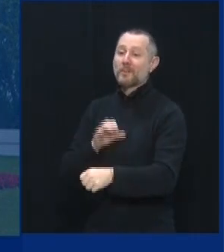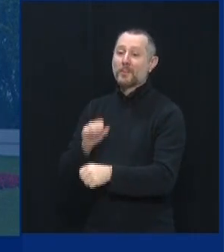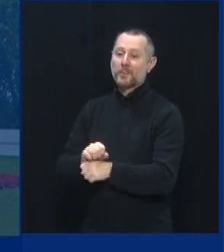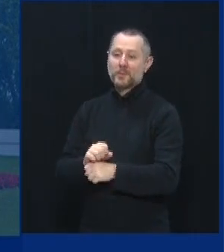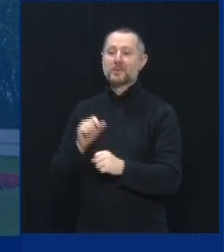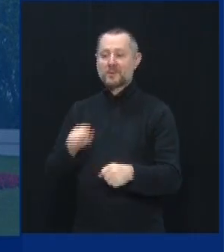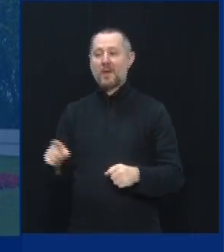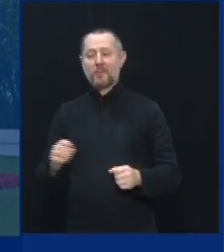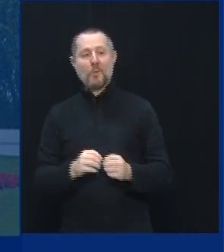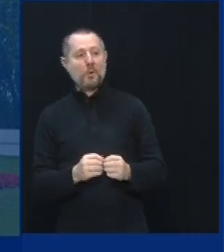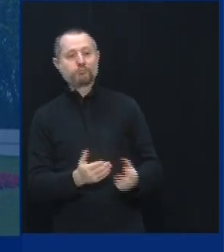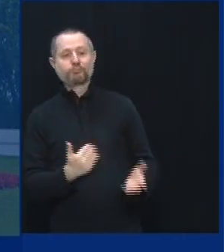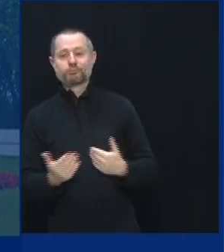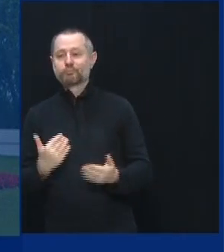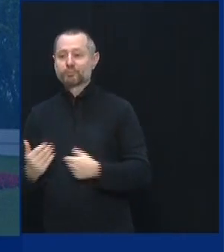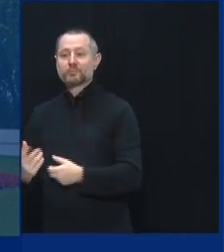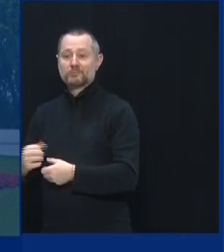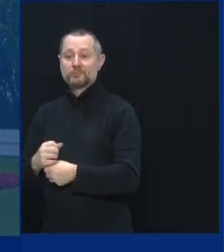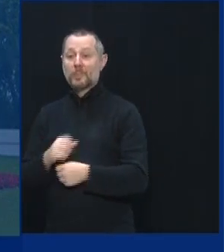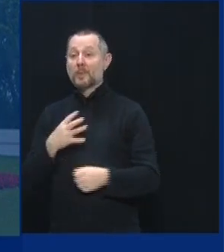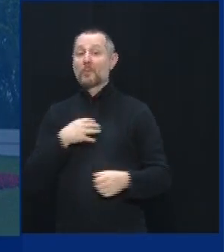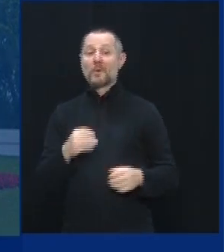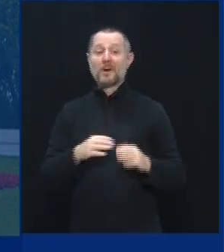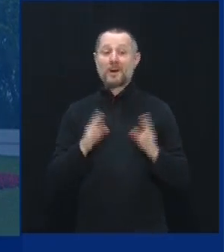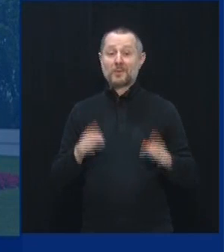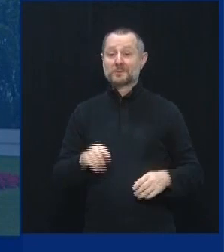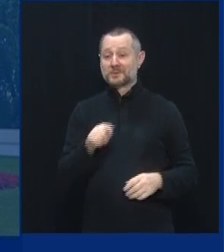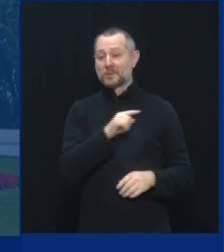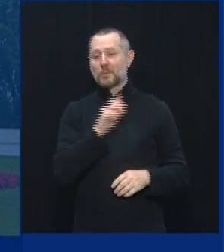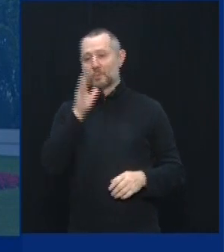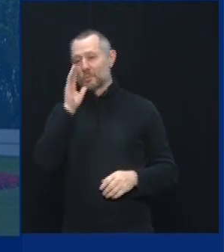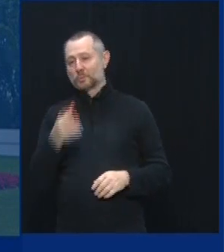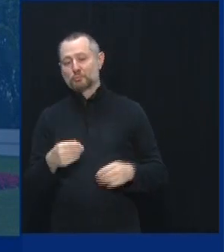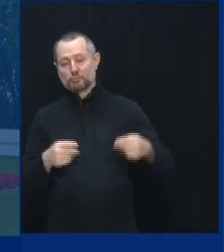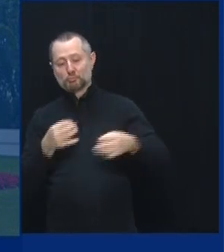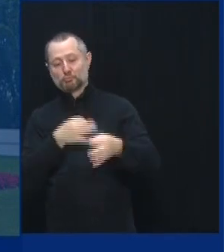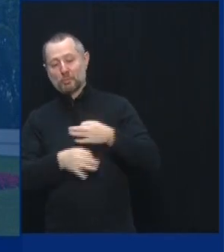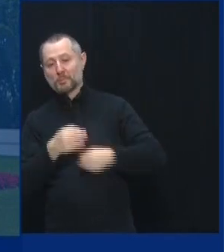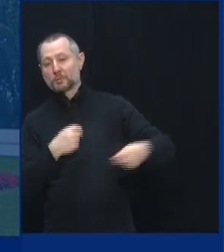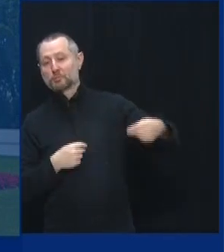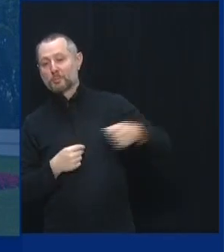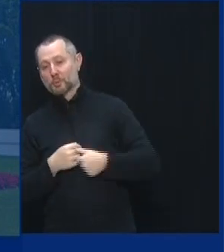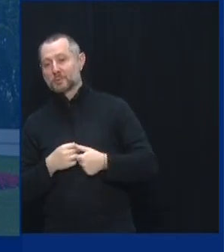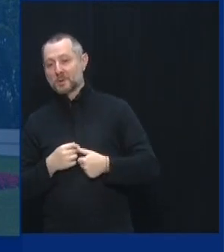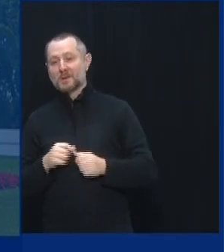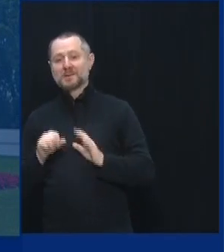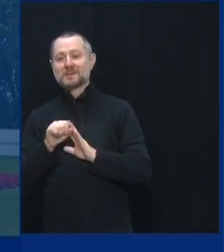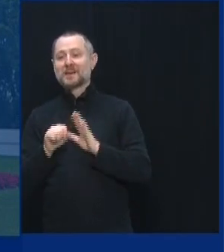INCREASE THE PHARMACY SUPPLY IN THOSE PEOPLE MAKING APPOINTMENTS AT PHARMACIES.